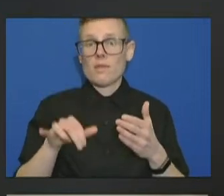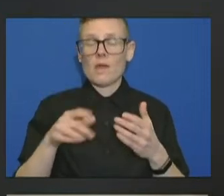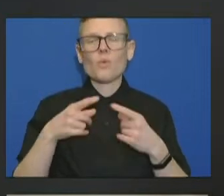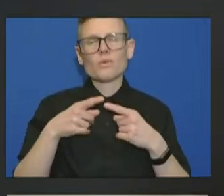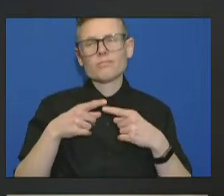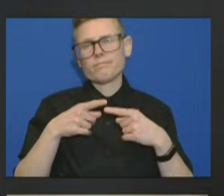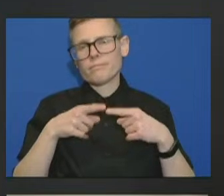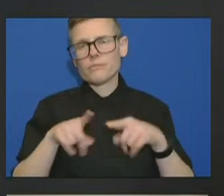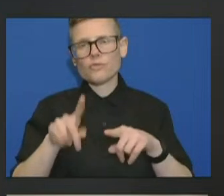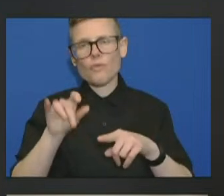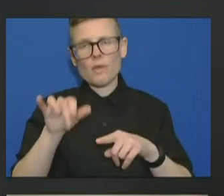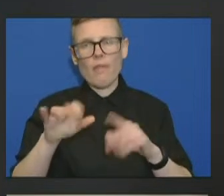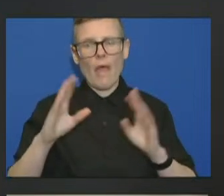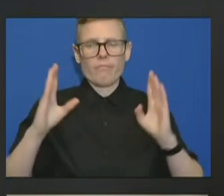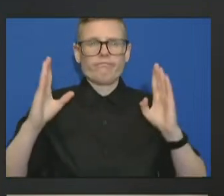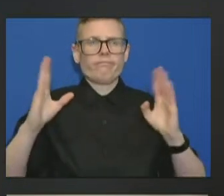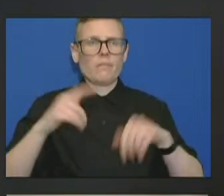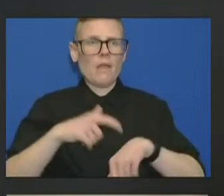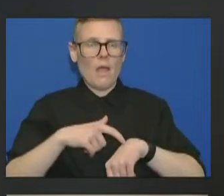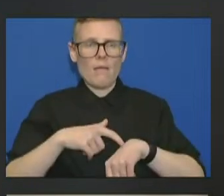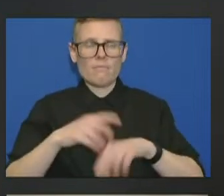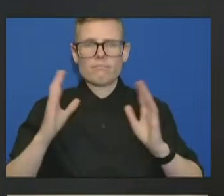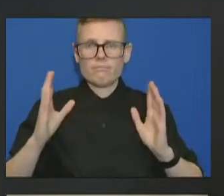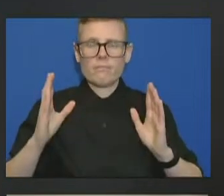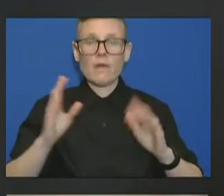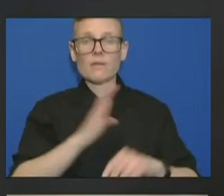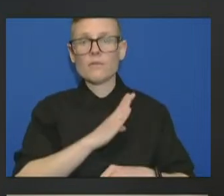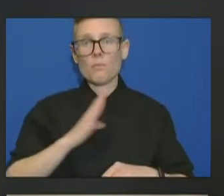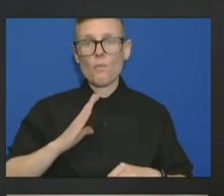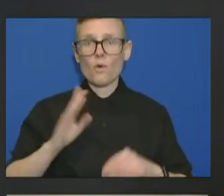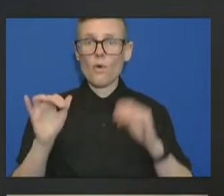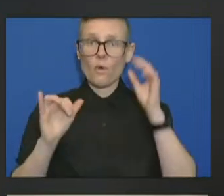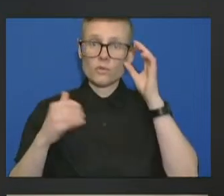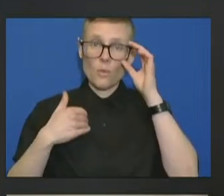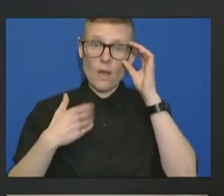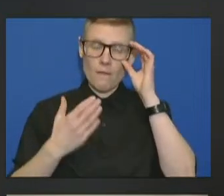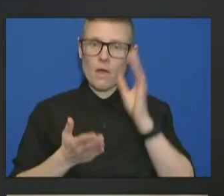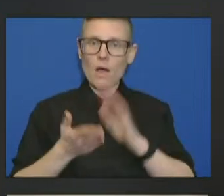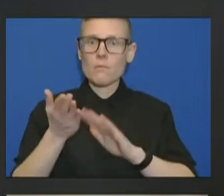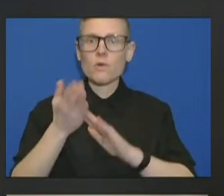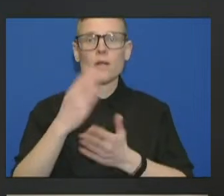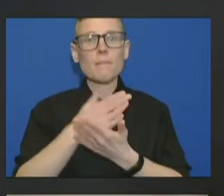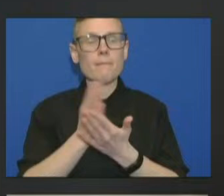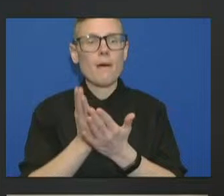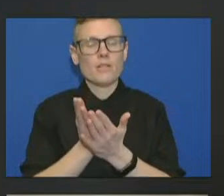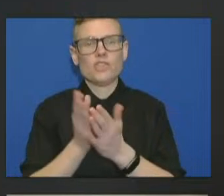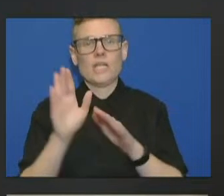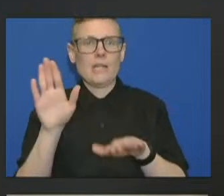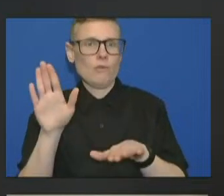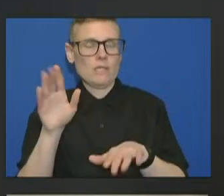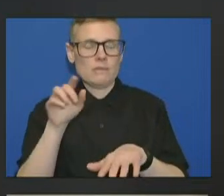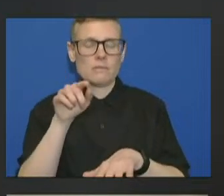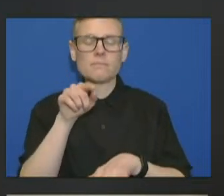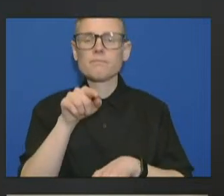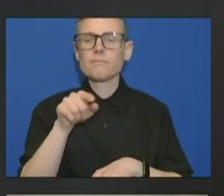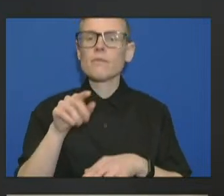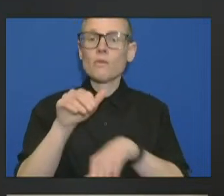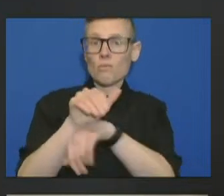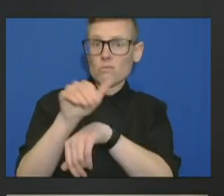budget right before that or during this this phase, the